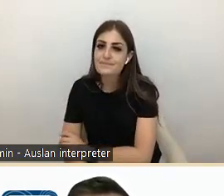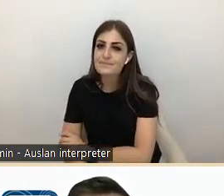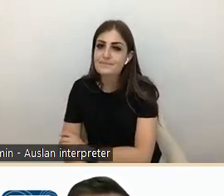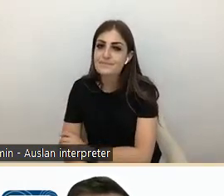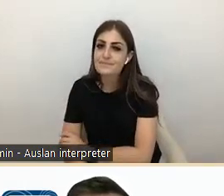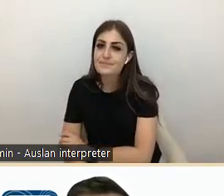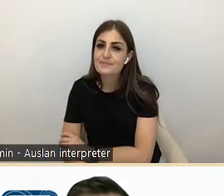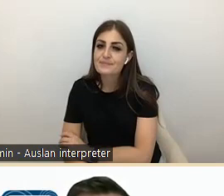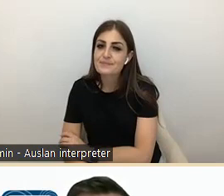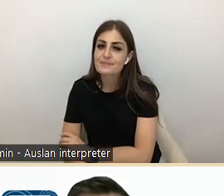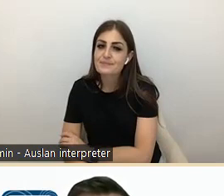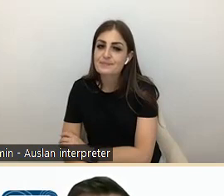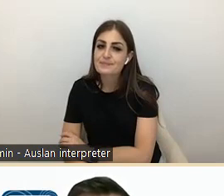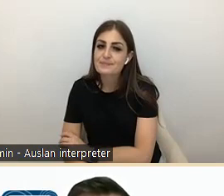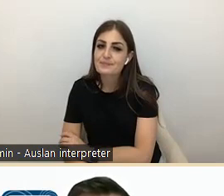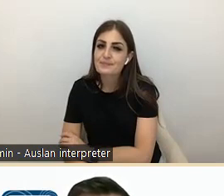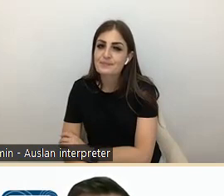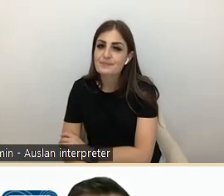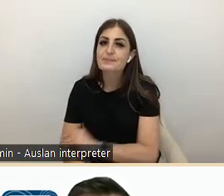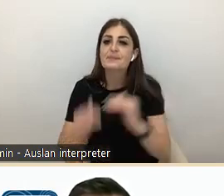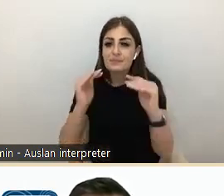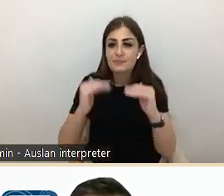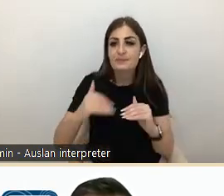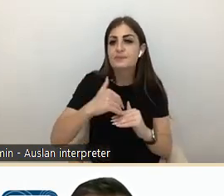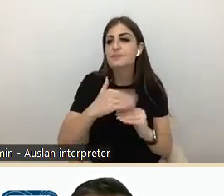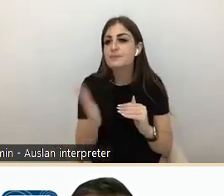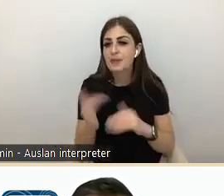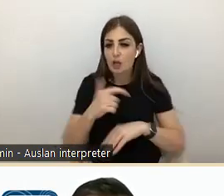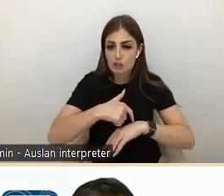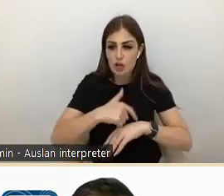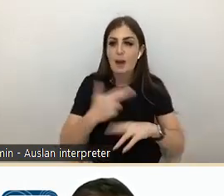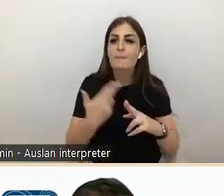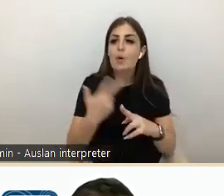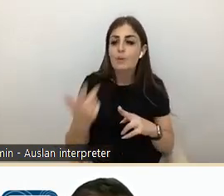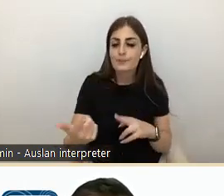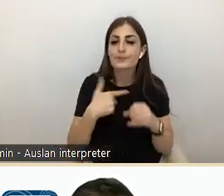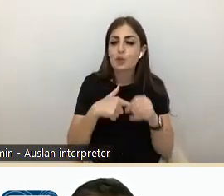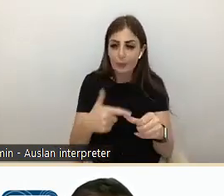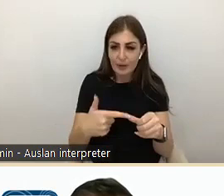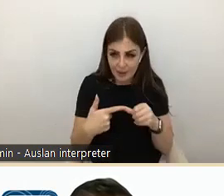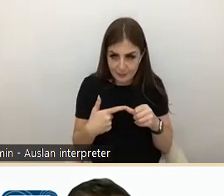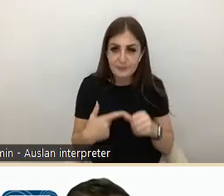So we are going to spend the rest of the time allocated for Q and A. I can see the first